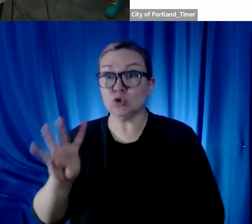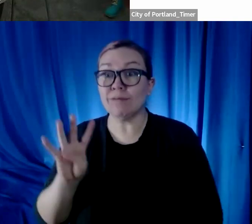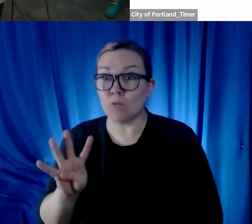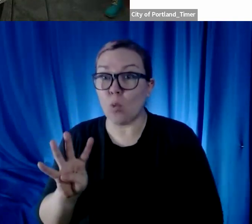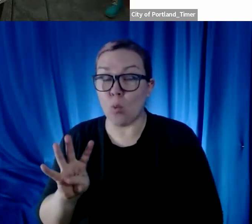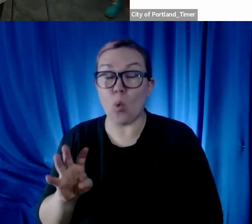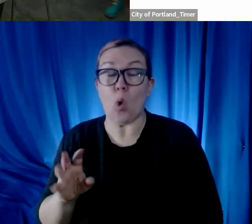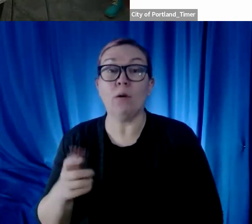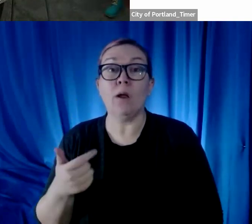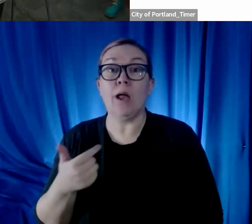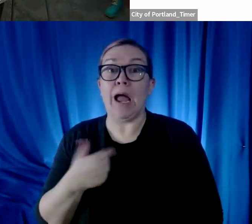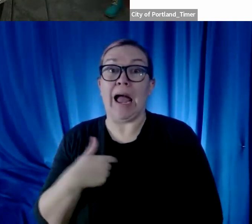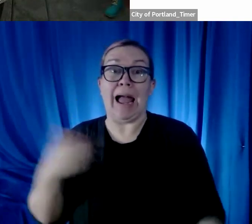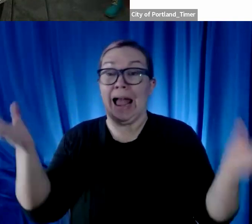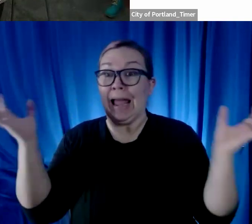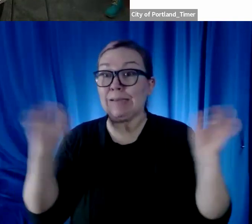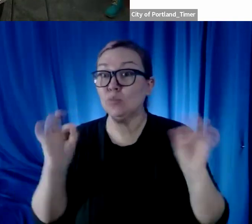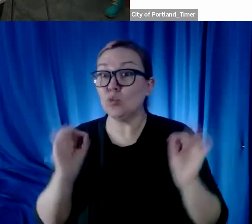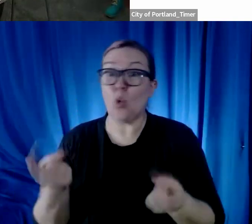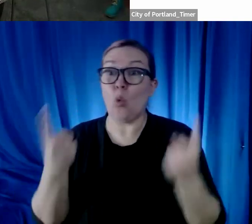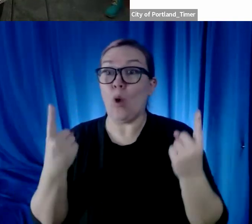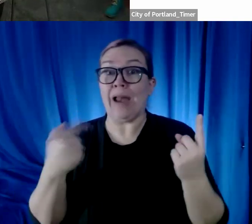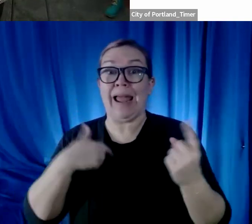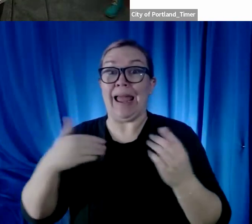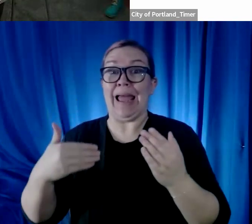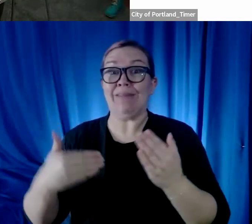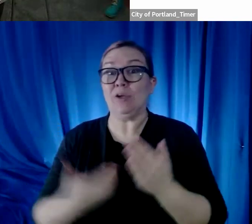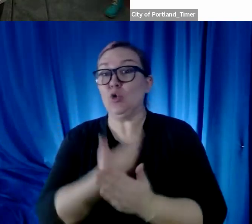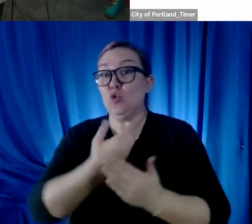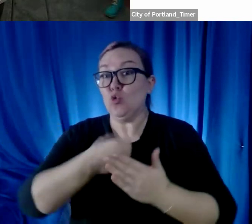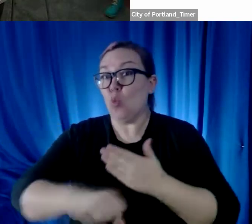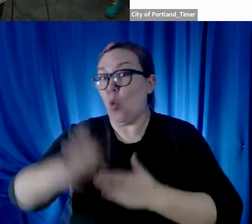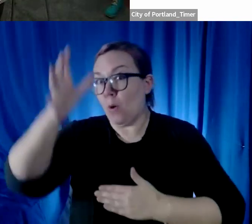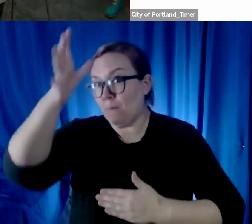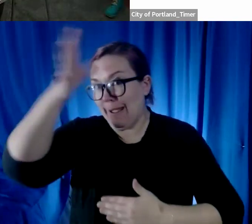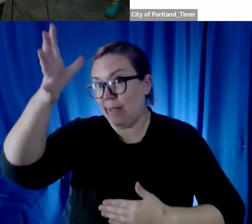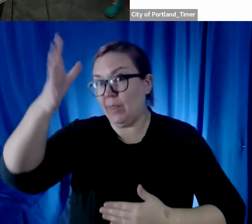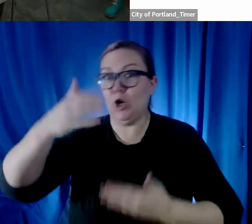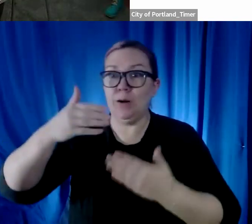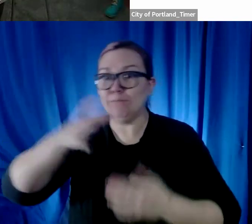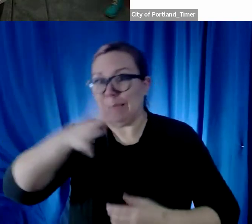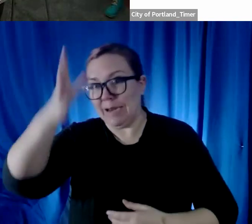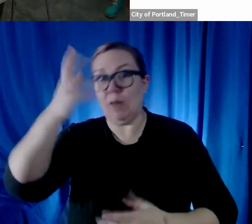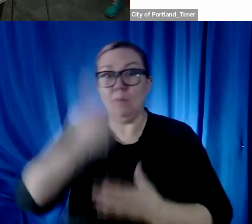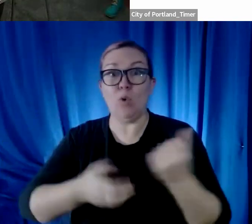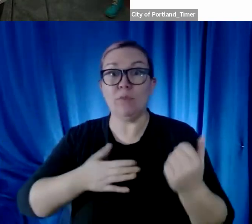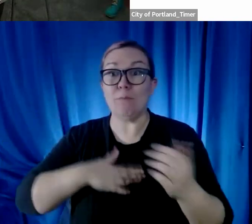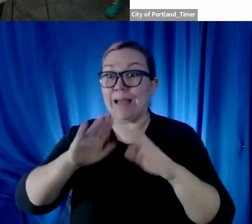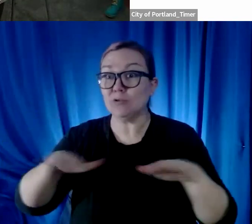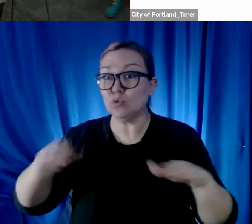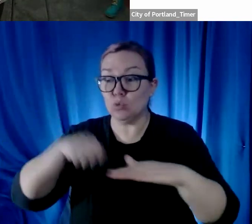I am a nobody. I am a newborn parent and father Both of my sons were born in Portland.